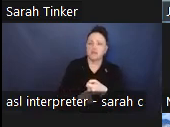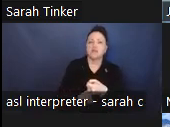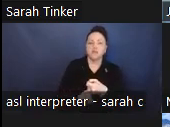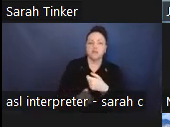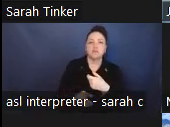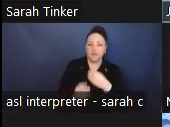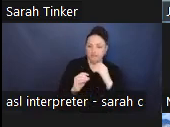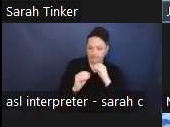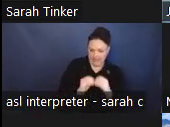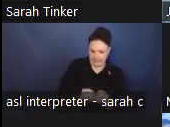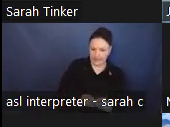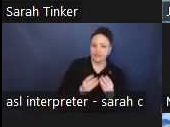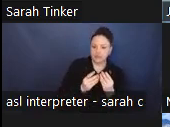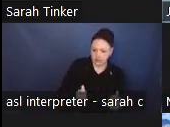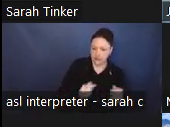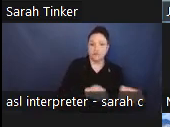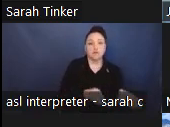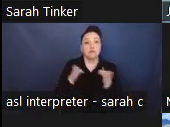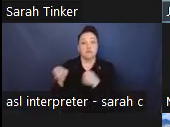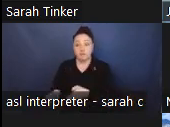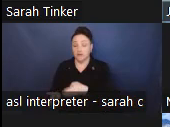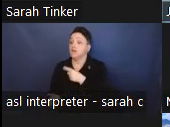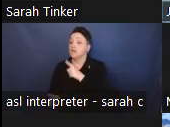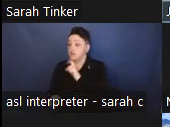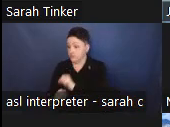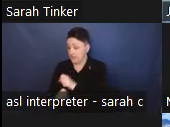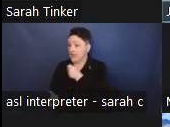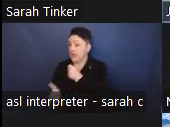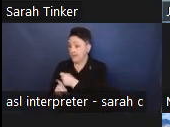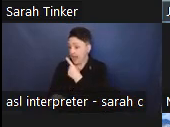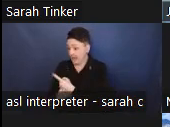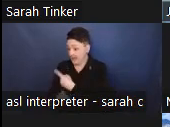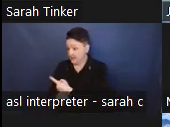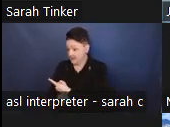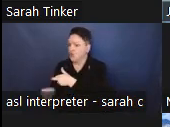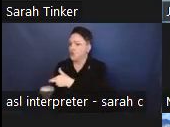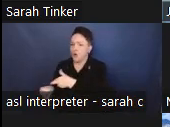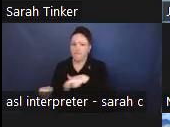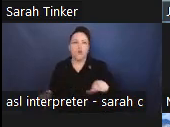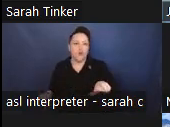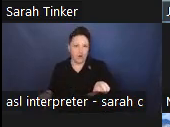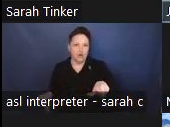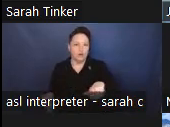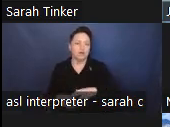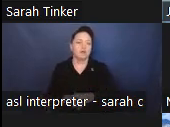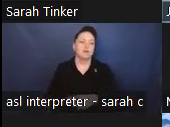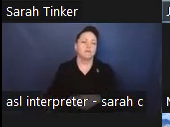referred to our contractor OED. And so I want to make sure we viewed the counties Clackamas,